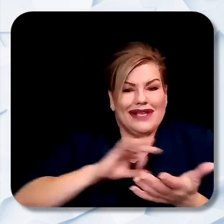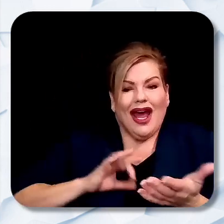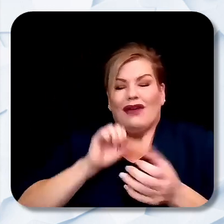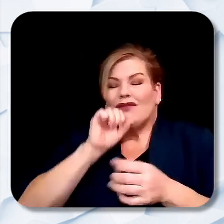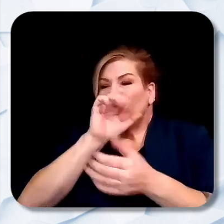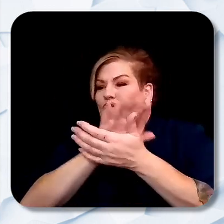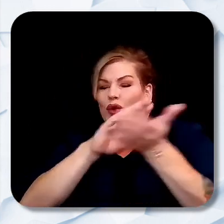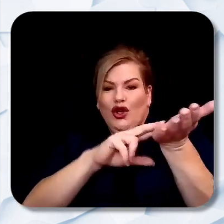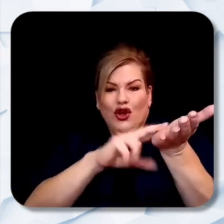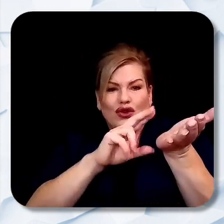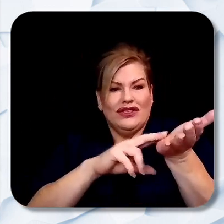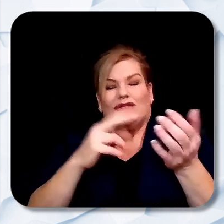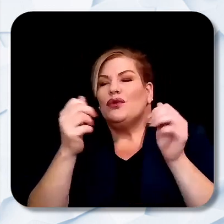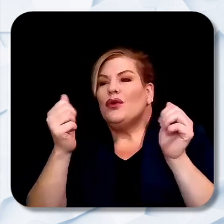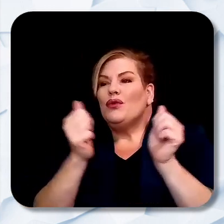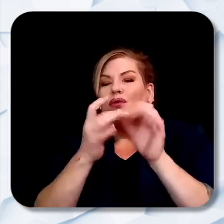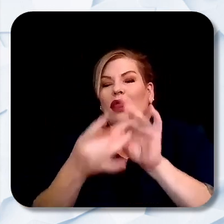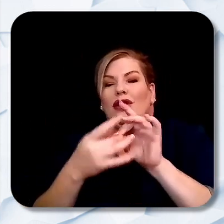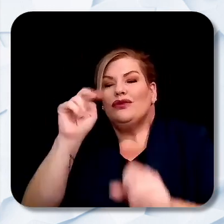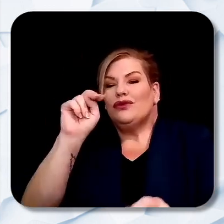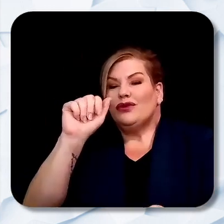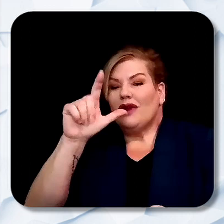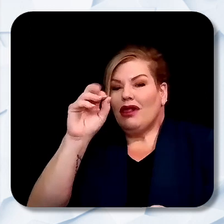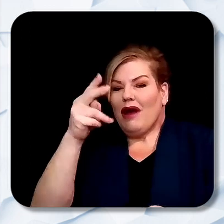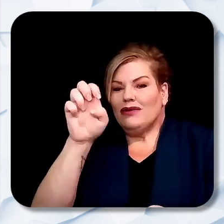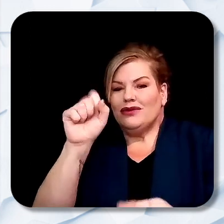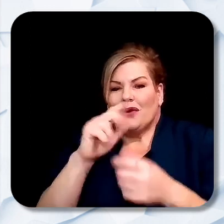naloxone programs or any other school health related questions you might have.